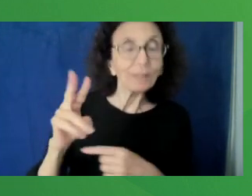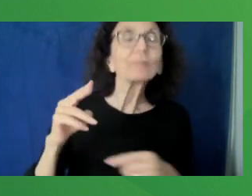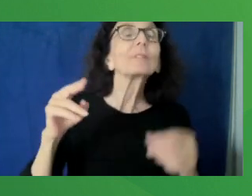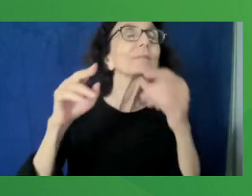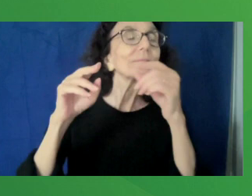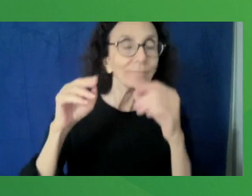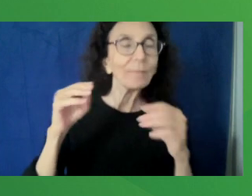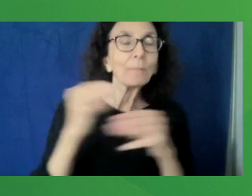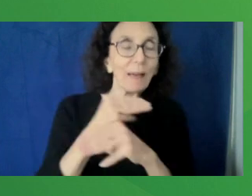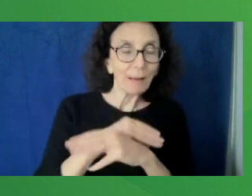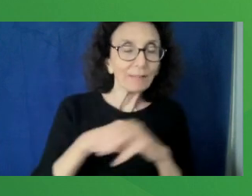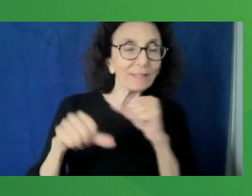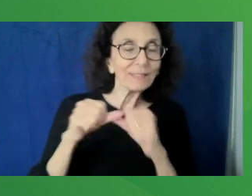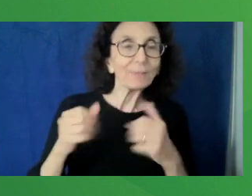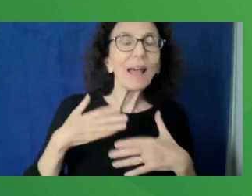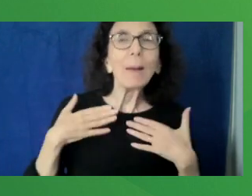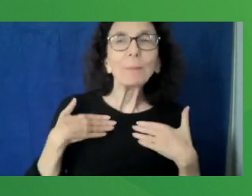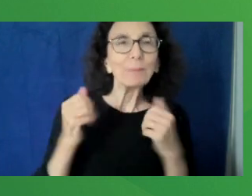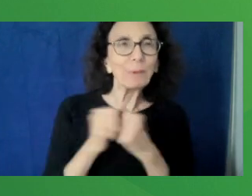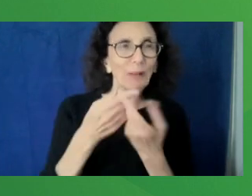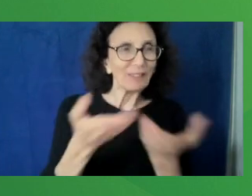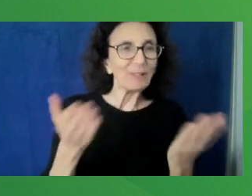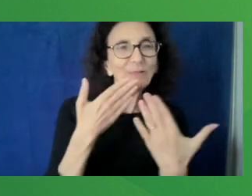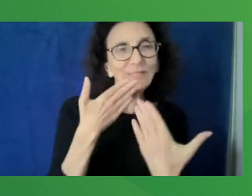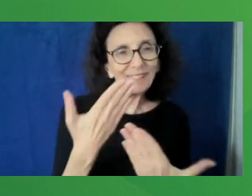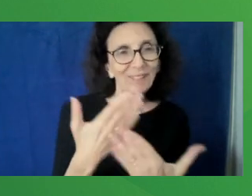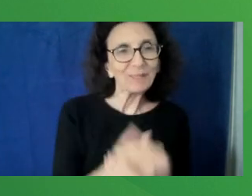here with everyone. Thank you. HEIDI GIBSON: